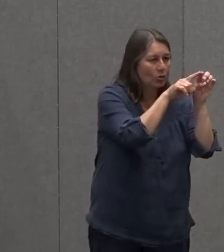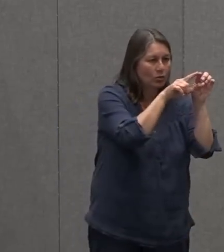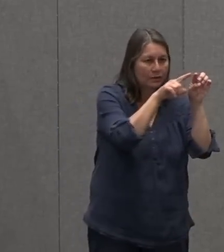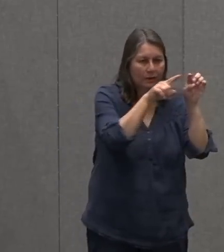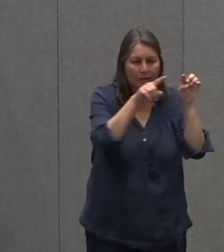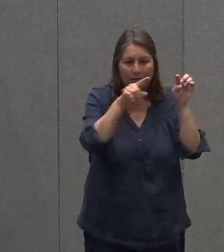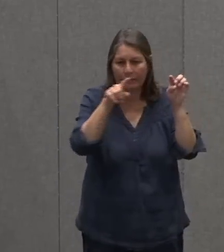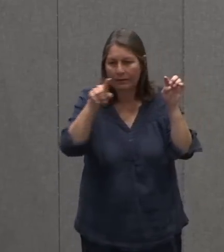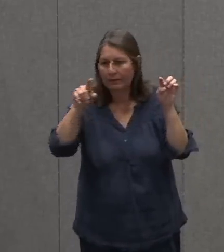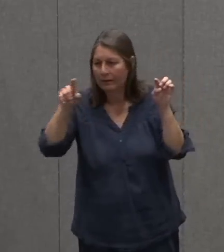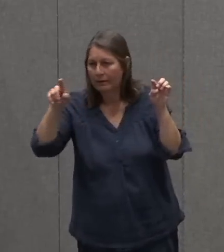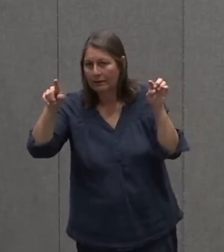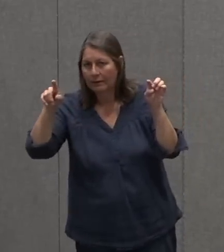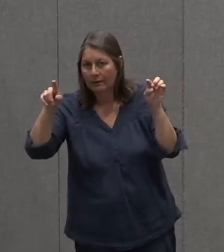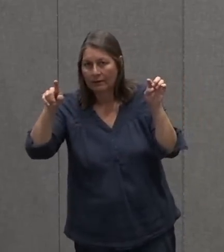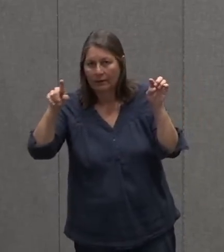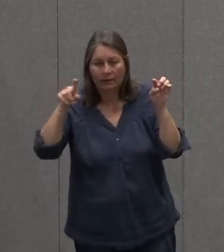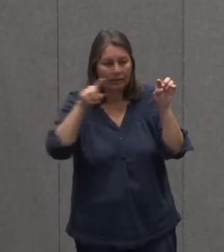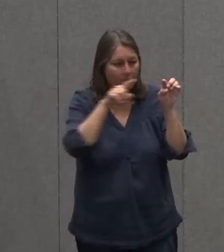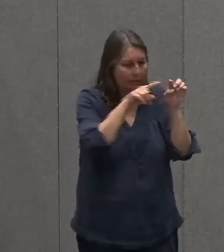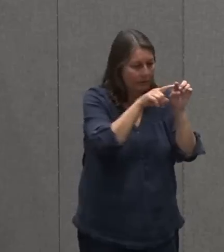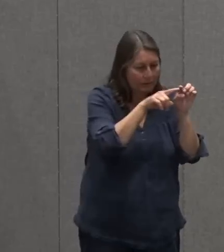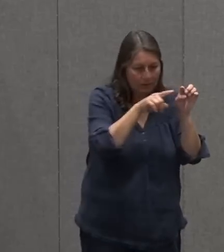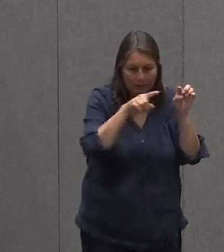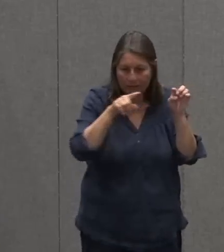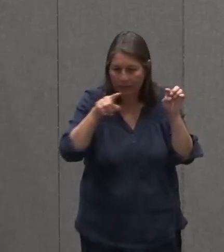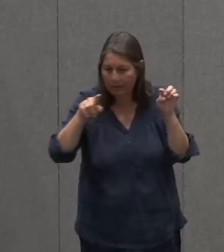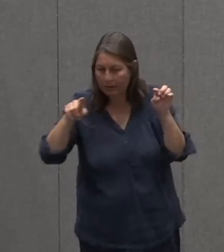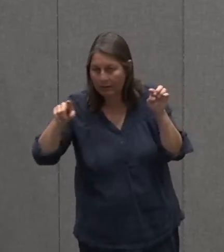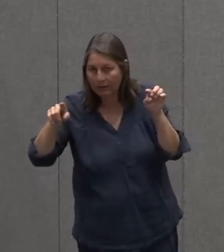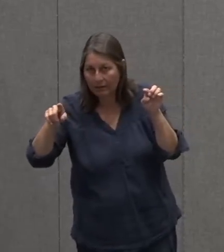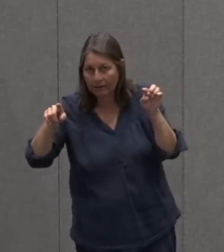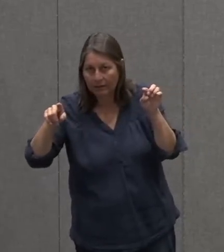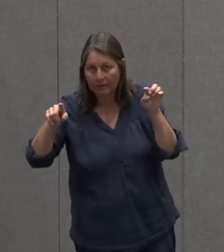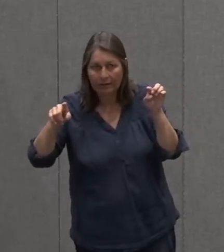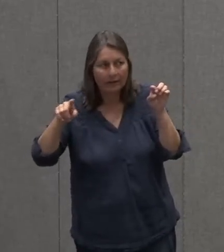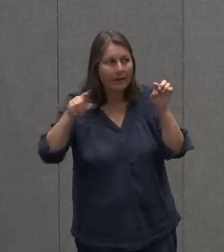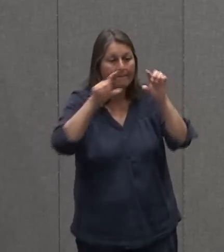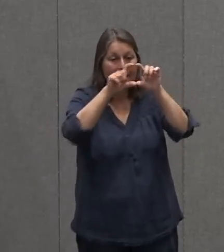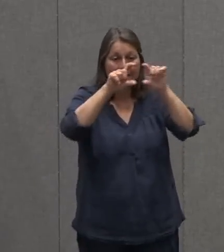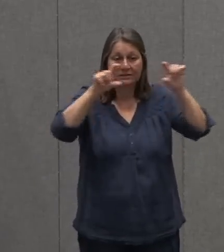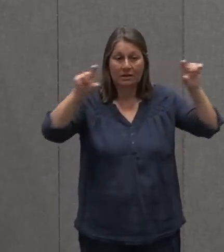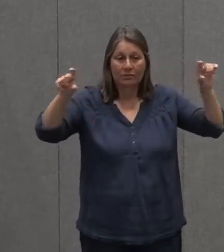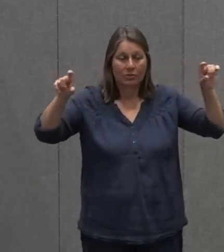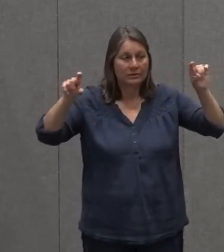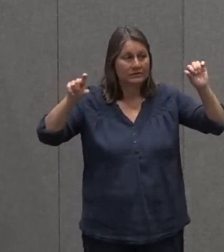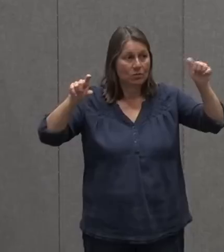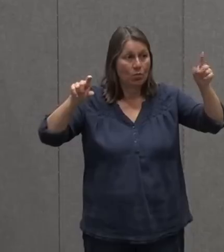I'm looking at how my numbers are organized, I see I have my top row which is one through ten.